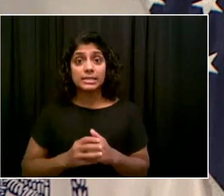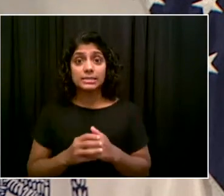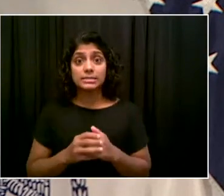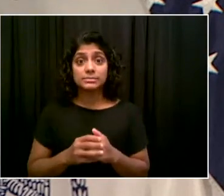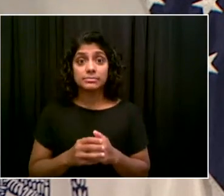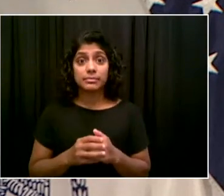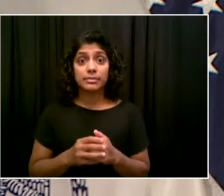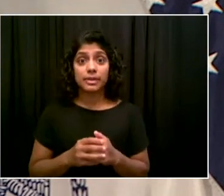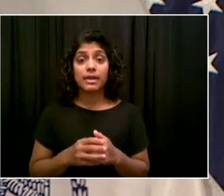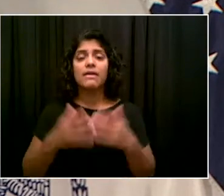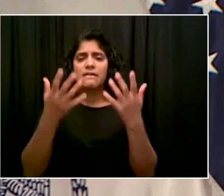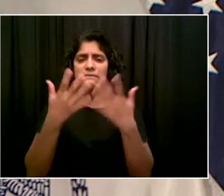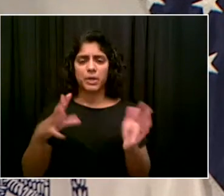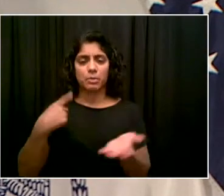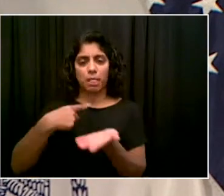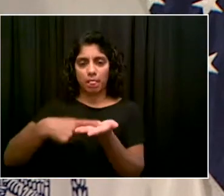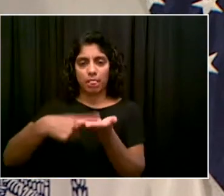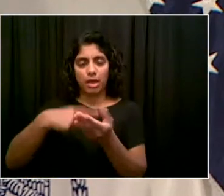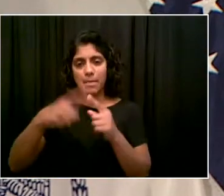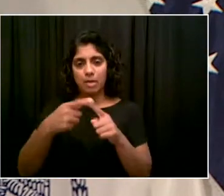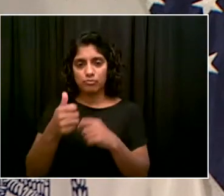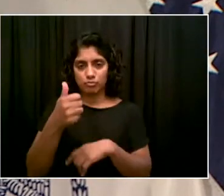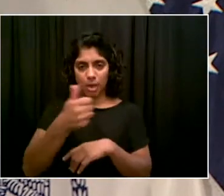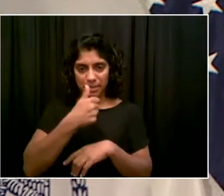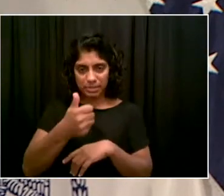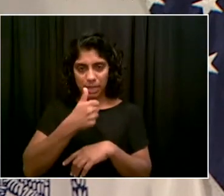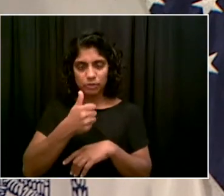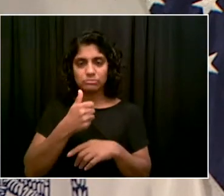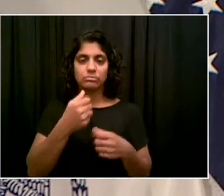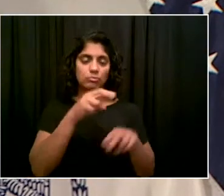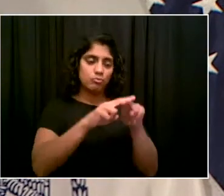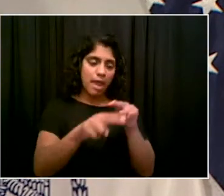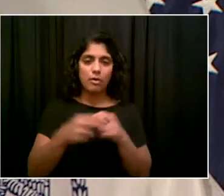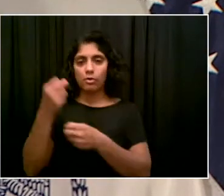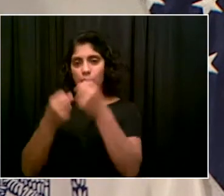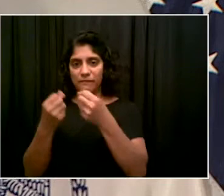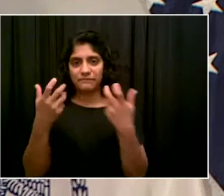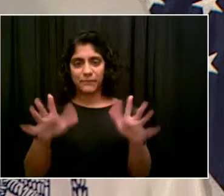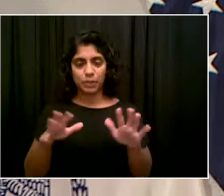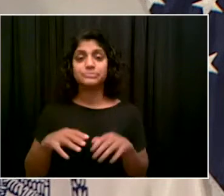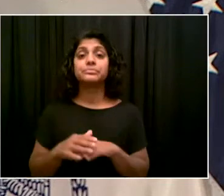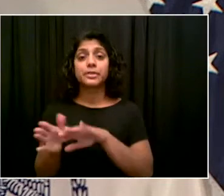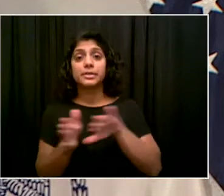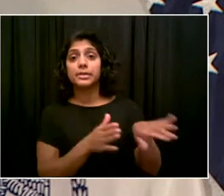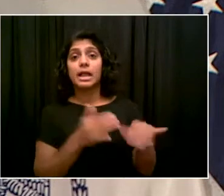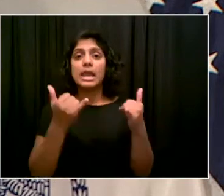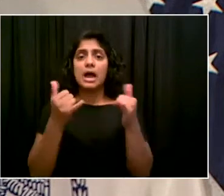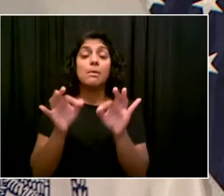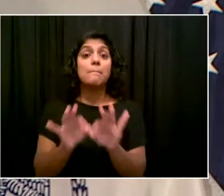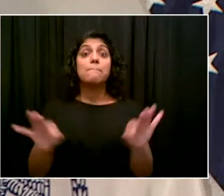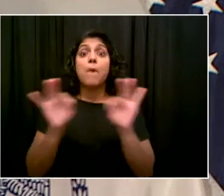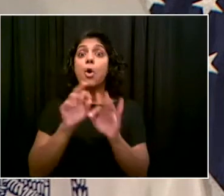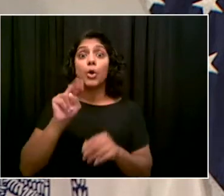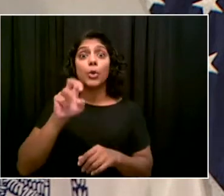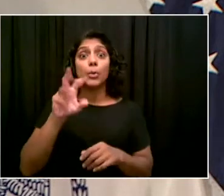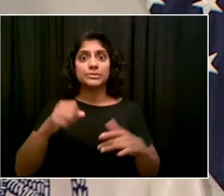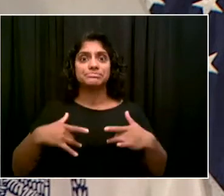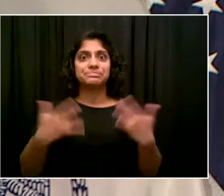THANK YOU VERY MUCH. BEFORE I TURN TO ANOTHER QUICK UPDATE WE HAVE SOME GOOD, BREAKING NEWS,